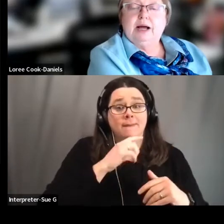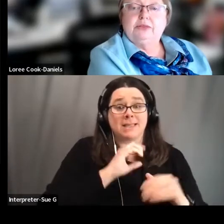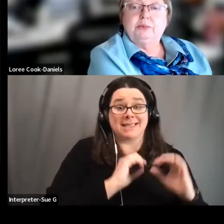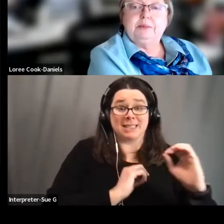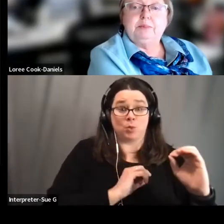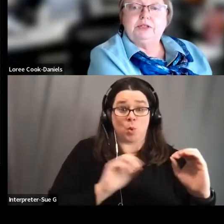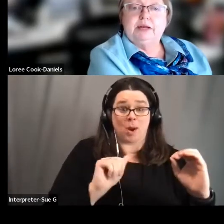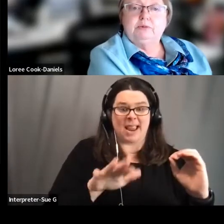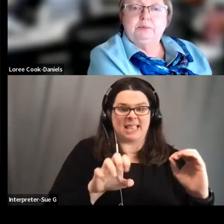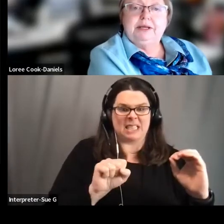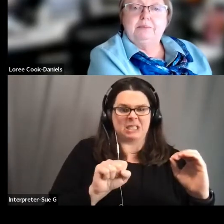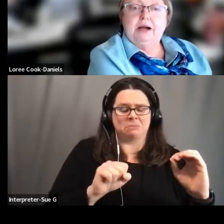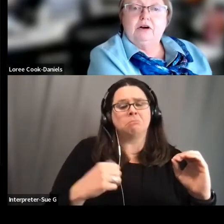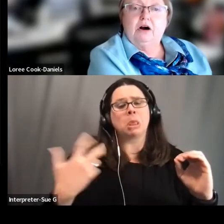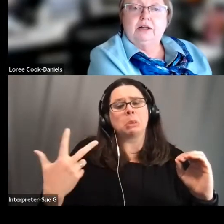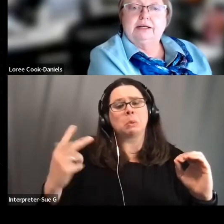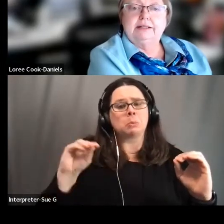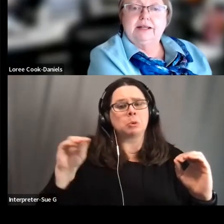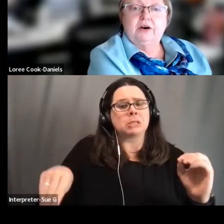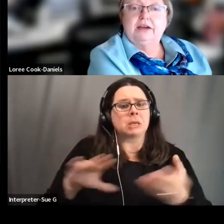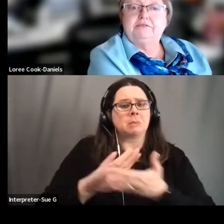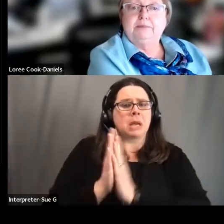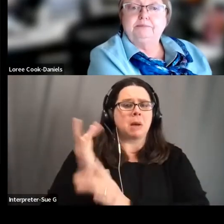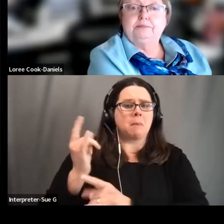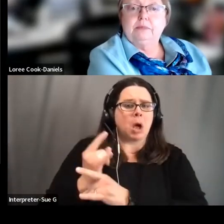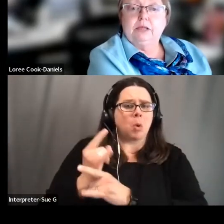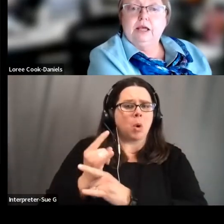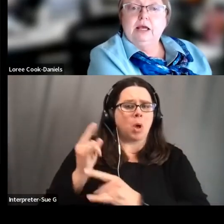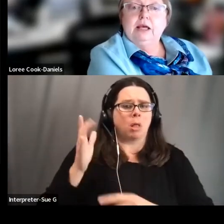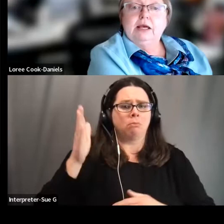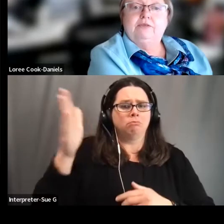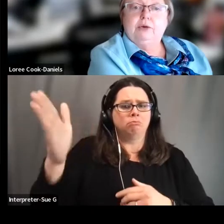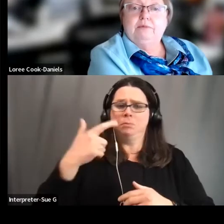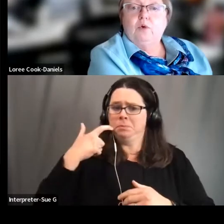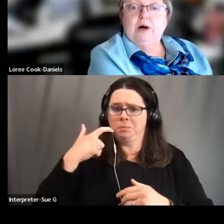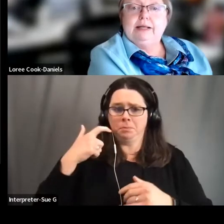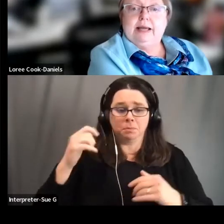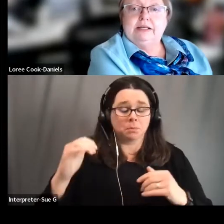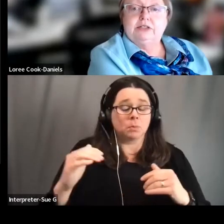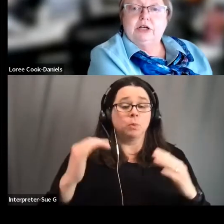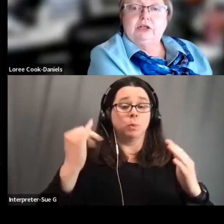about three percent will become alcoholic in their lifetime. If you have one ACE,